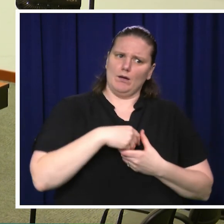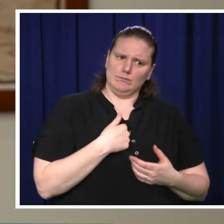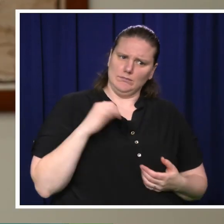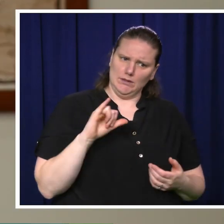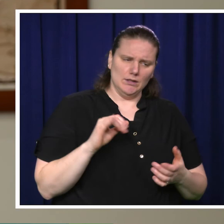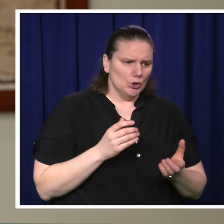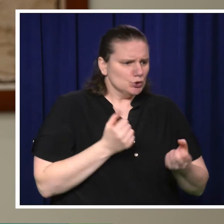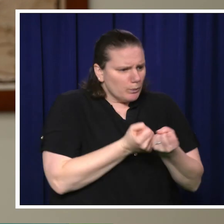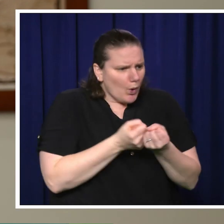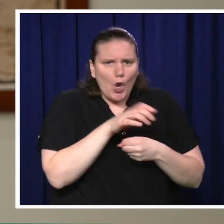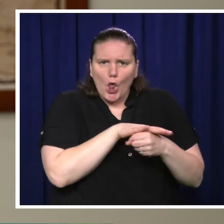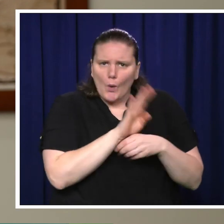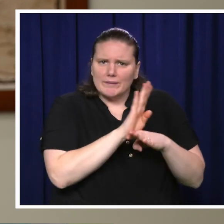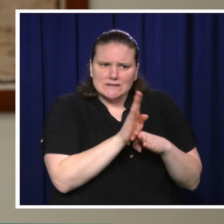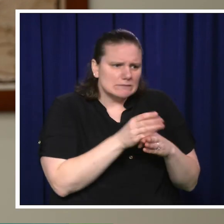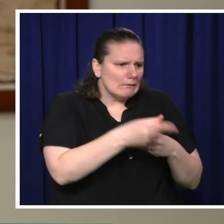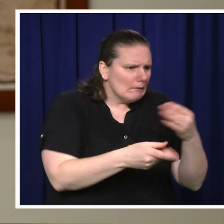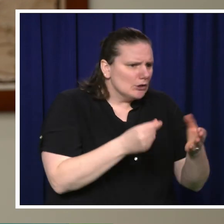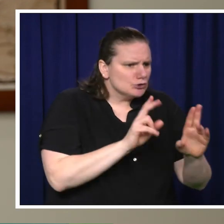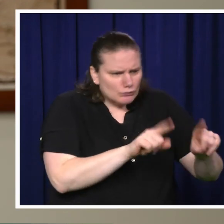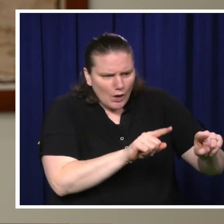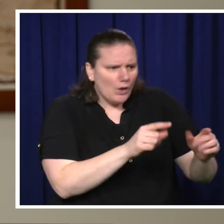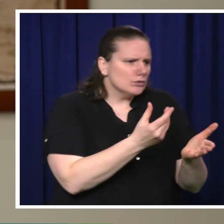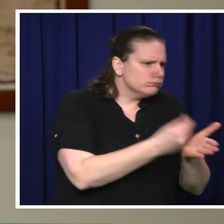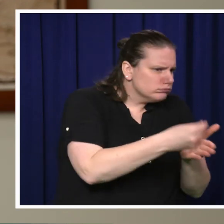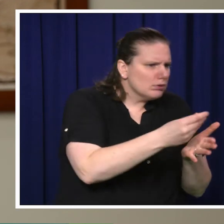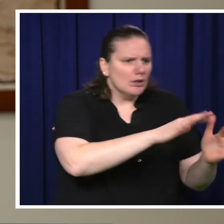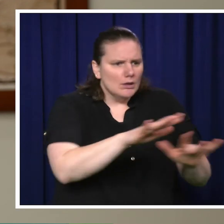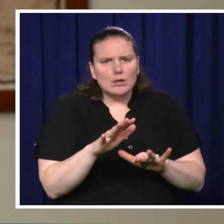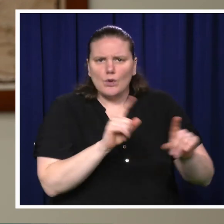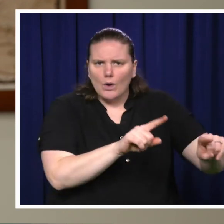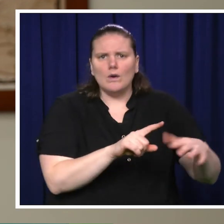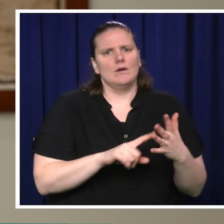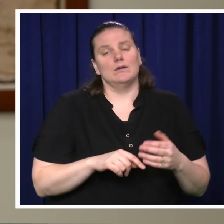I urge you to join me in supporting local businesses in any way that you can.